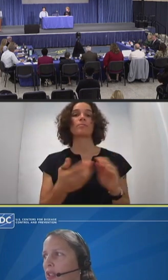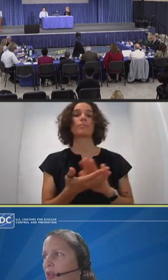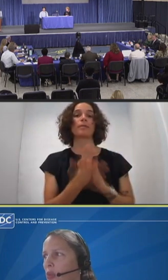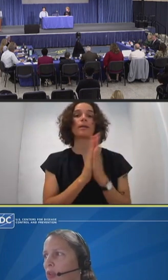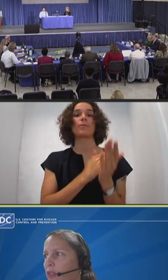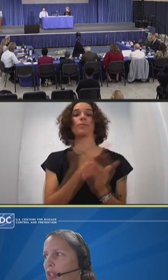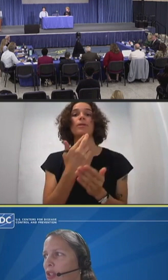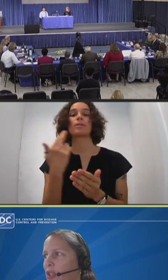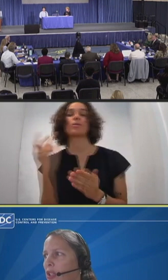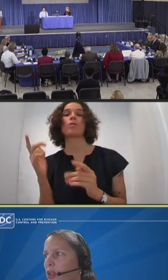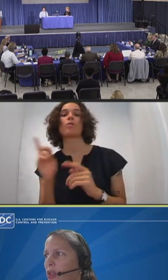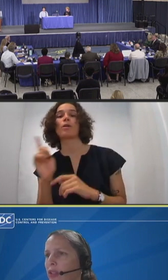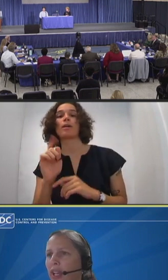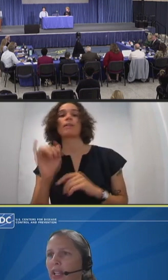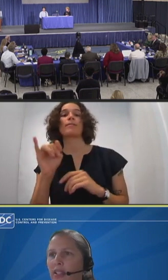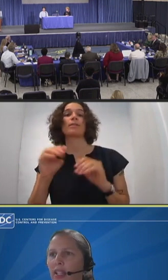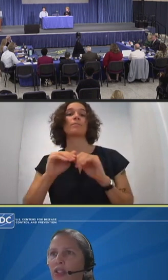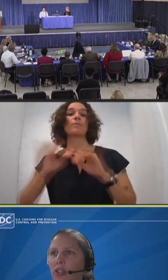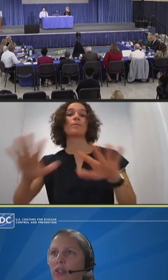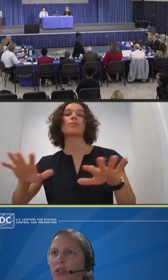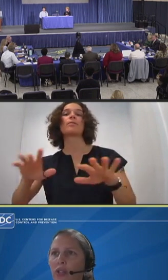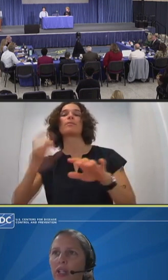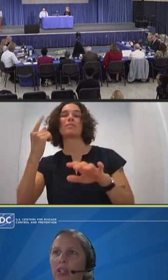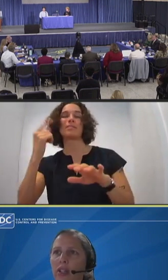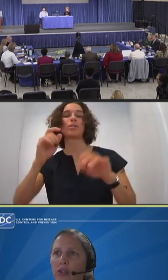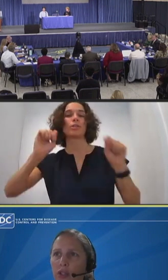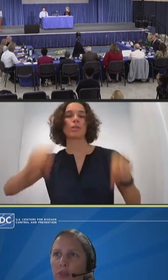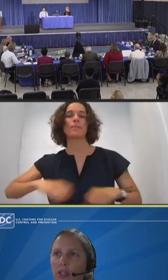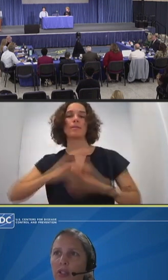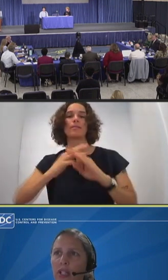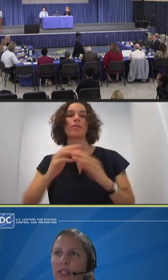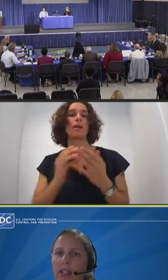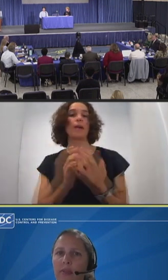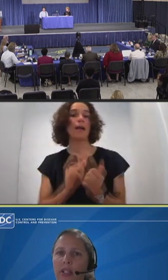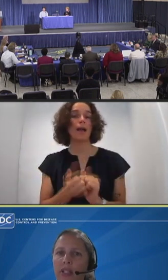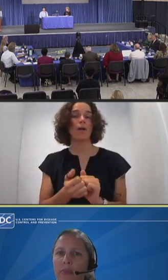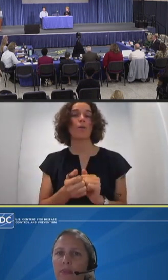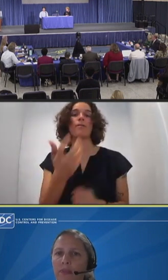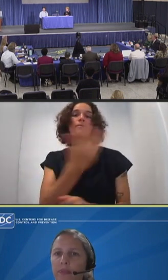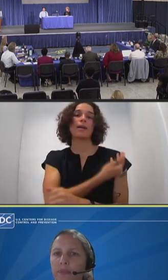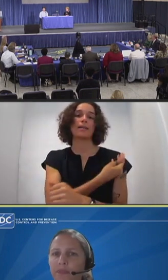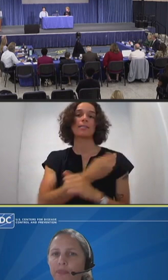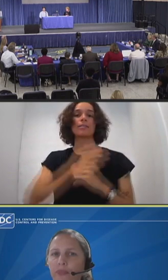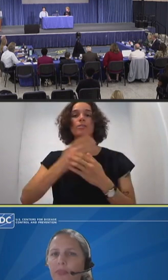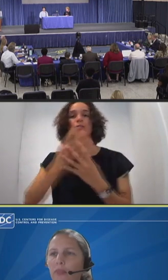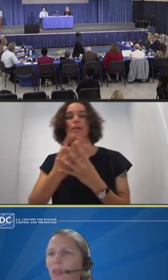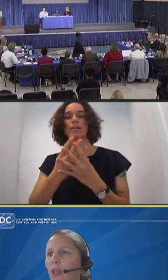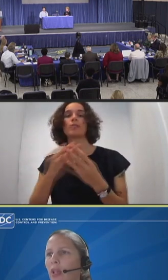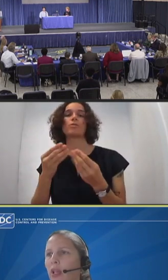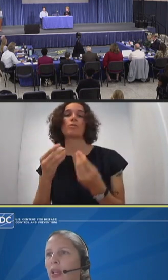through prevention, including vaccination, screening, and treatment. Next slide, please.